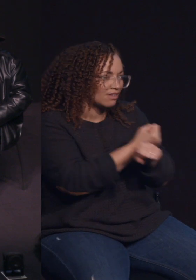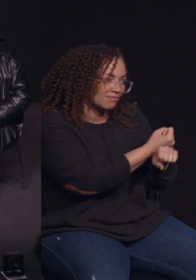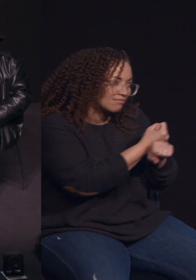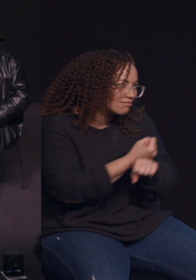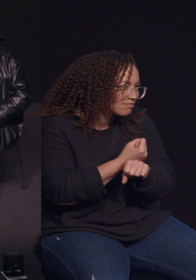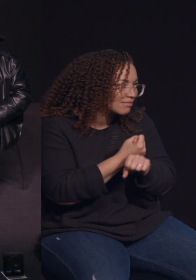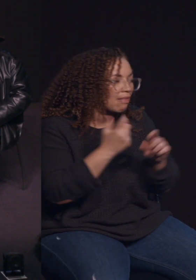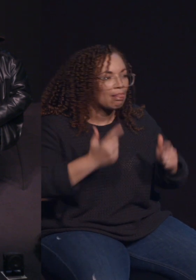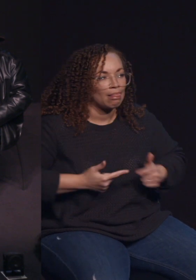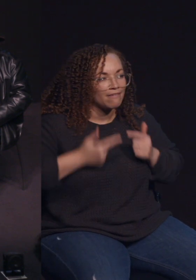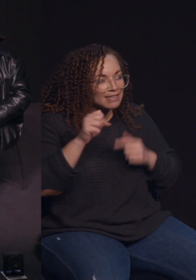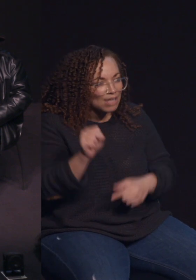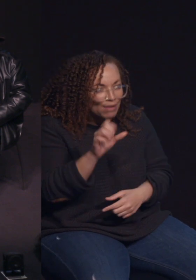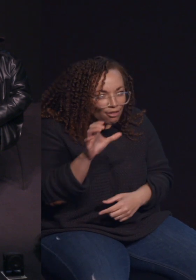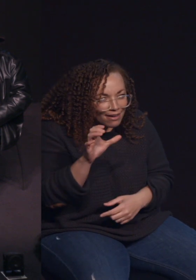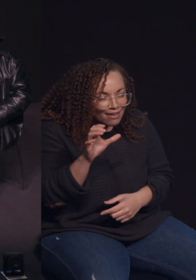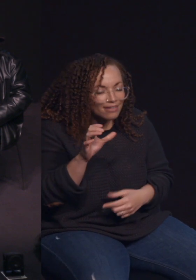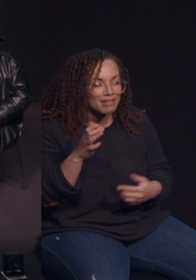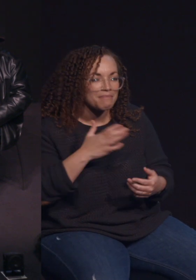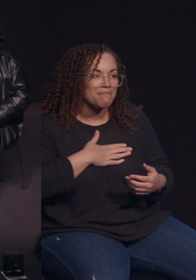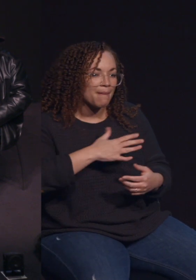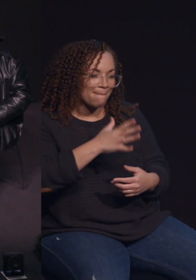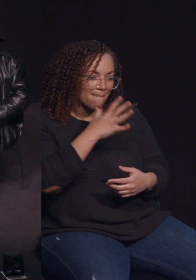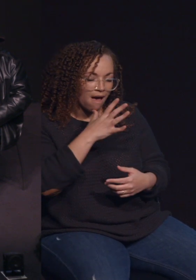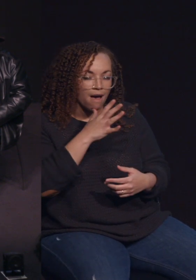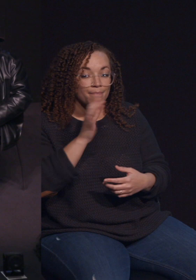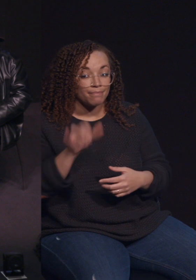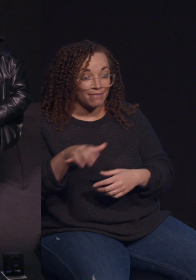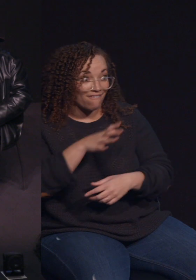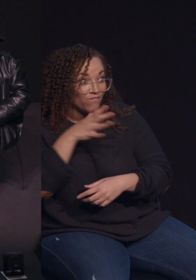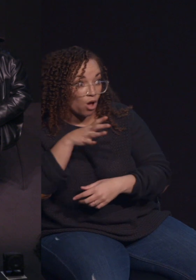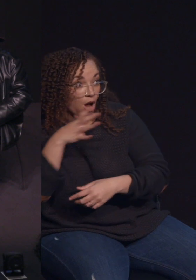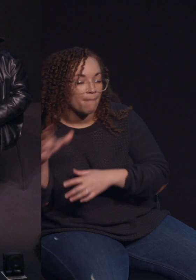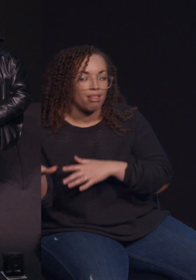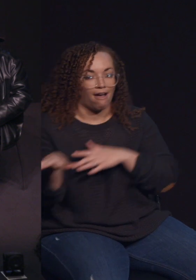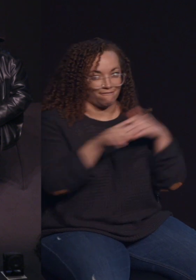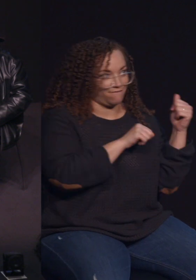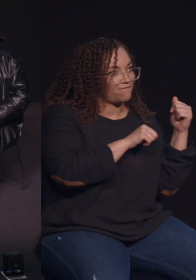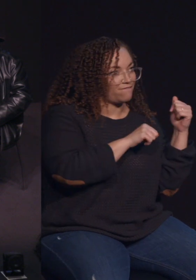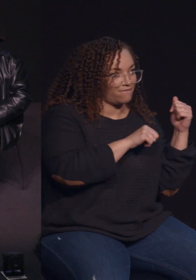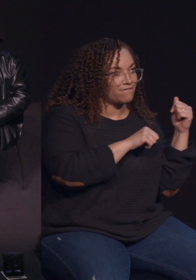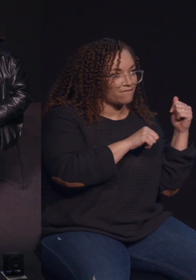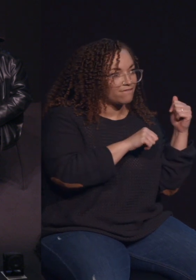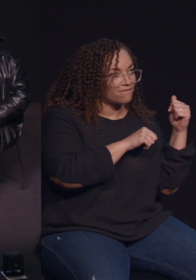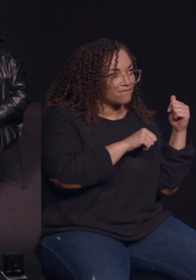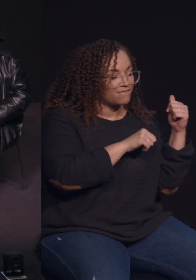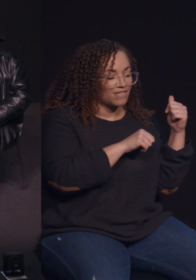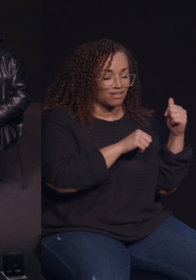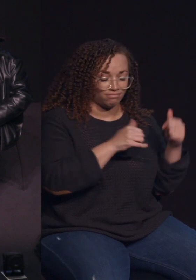So my mom left that farm, which again, was like, they was living very-- they didn't have anything.